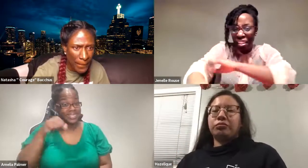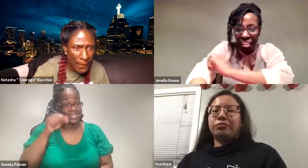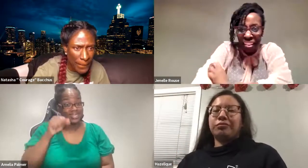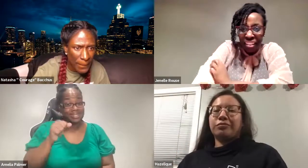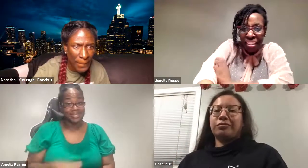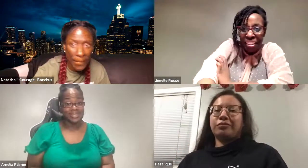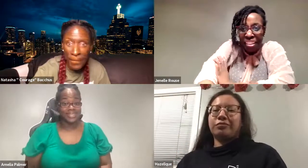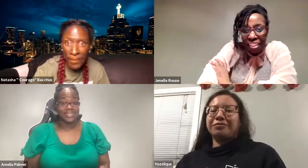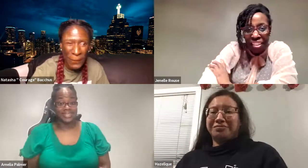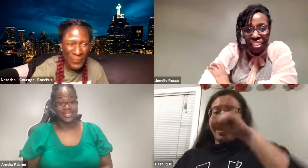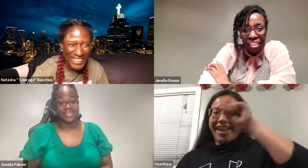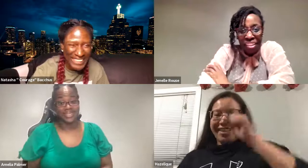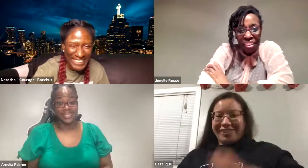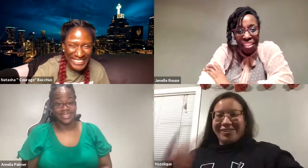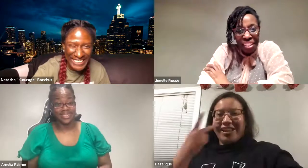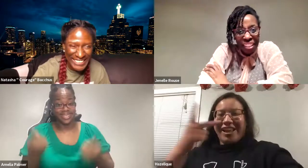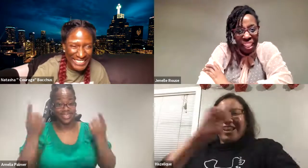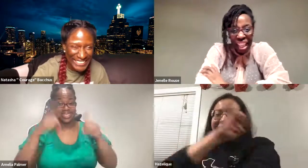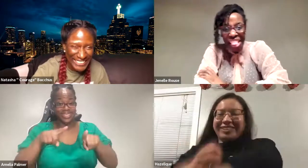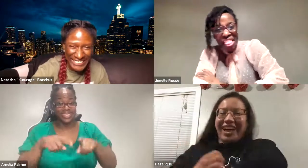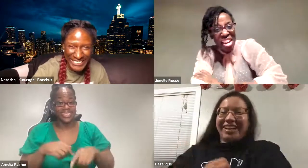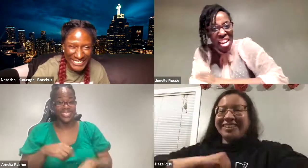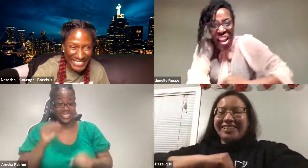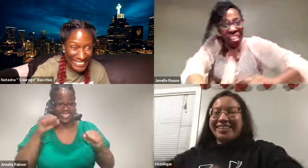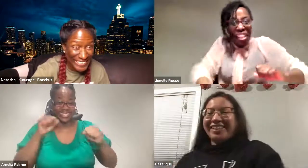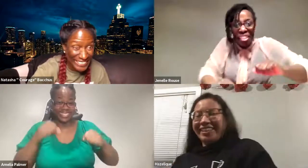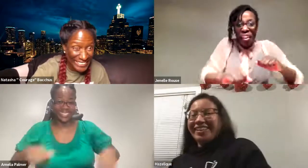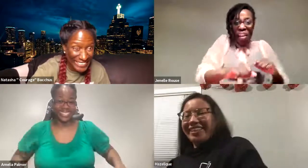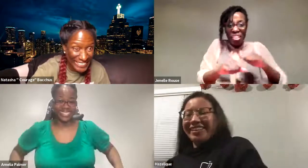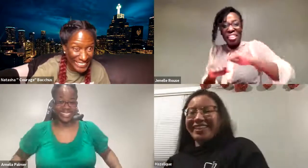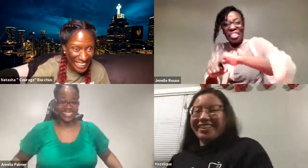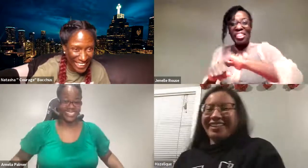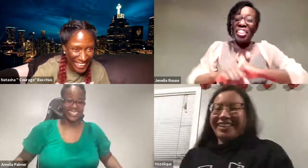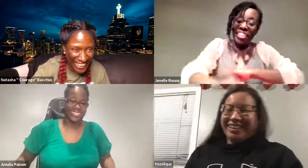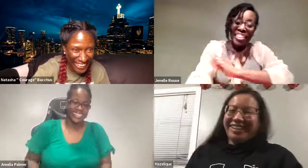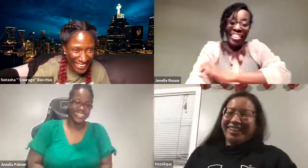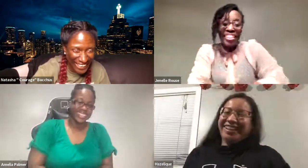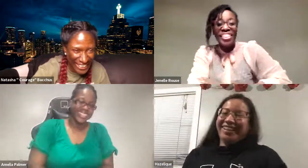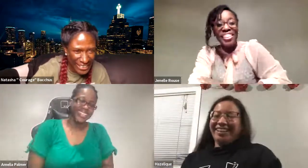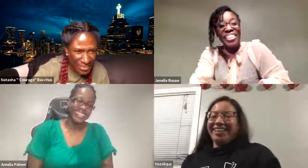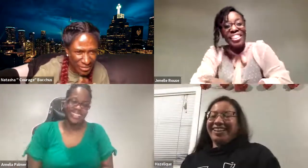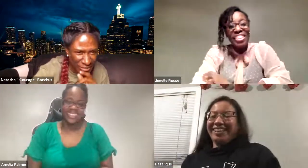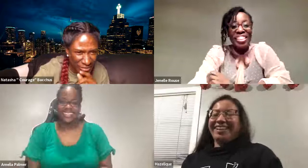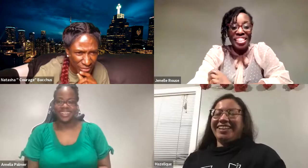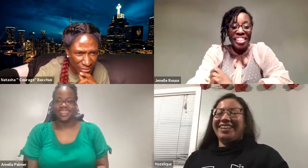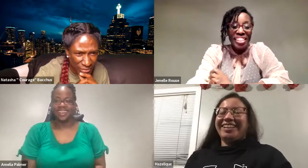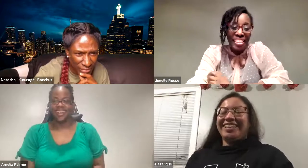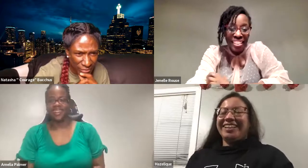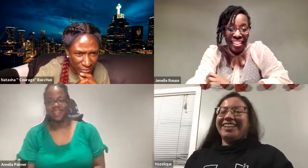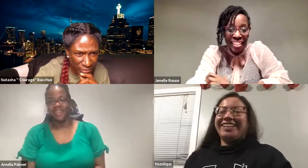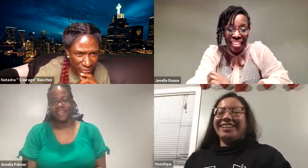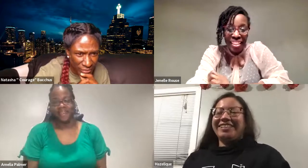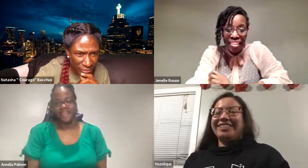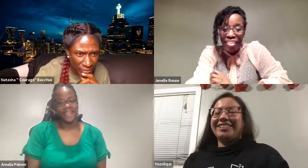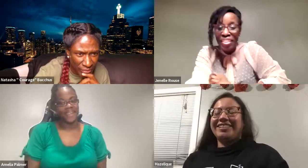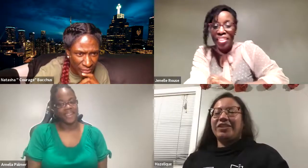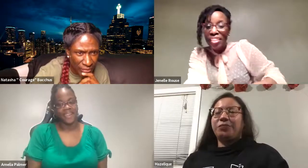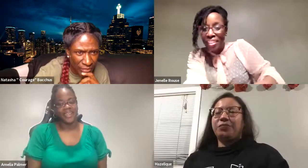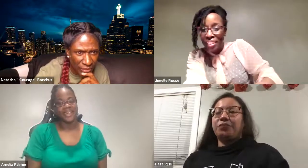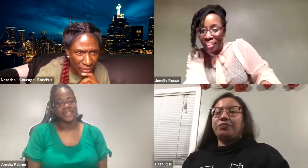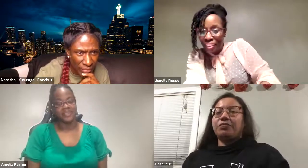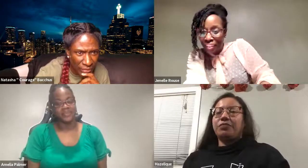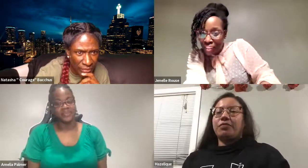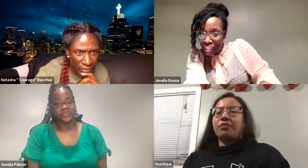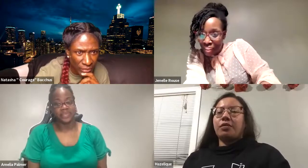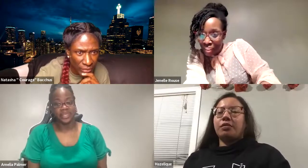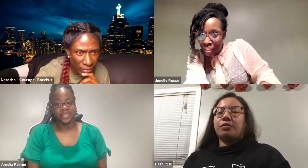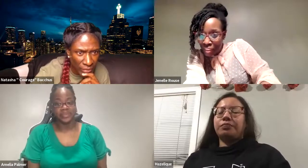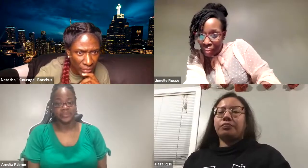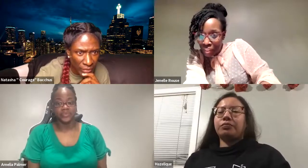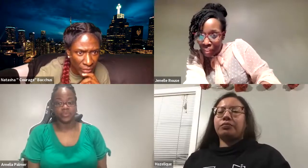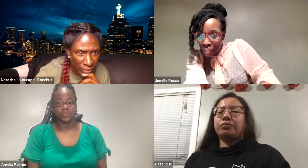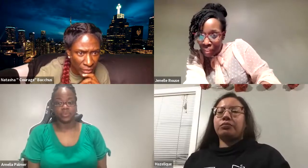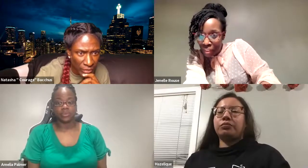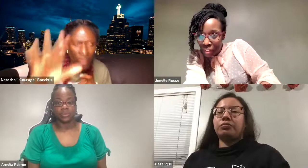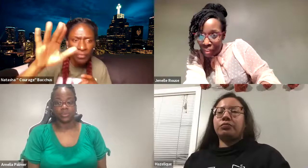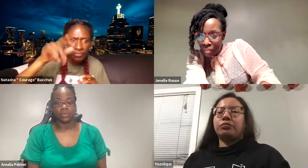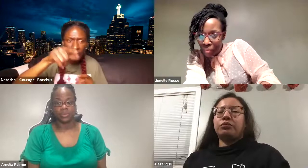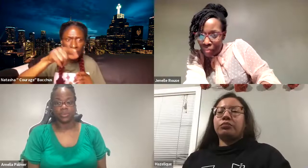wow says jenelle, i've been having fun! so energizing it's a great conversation